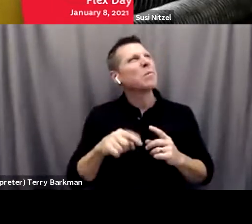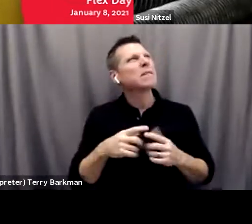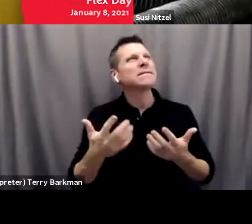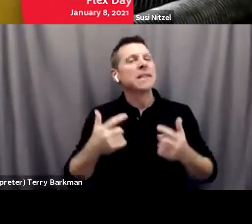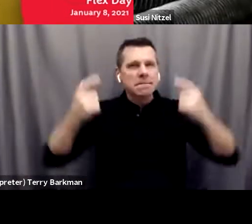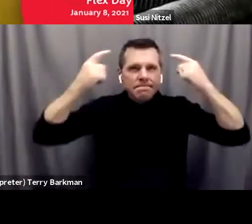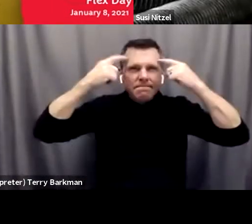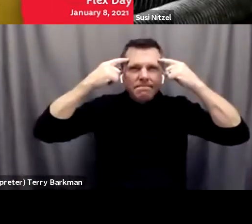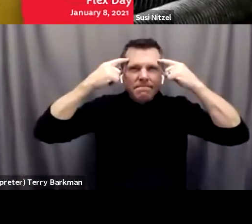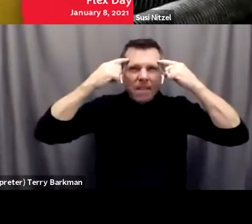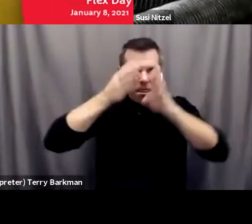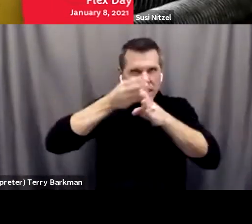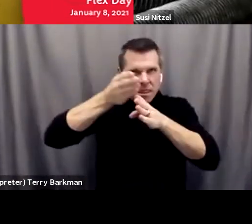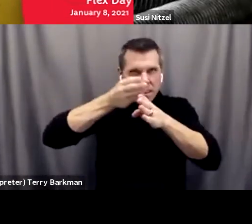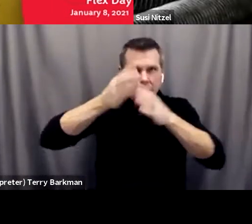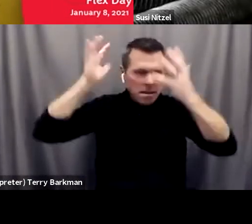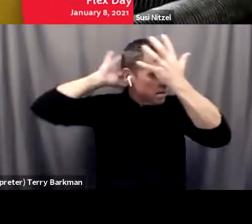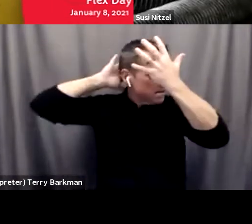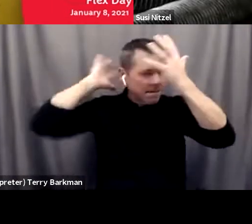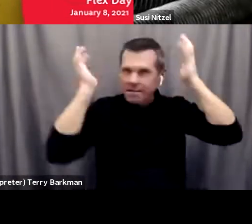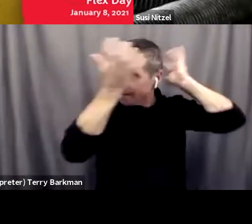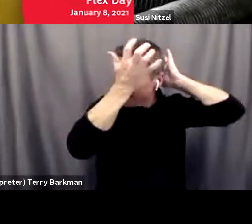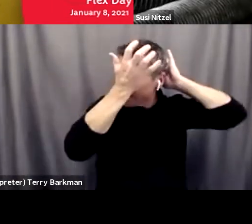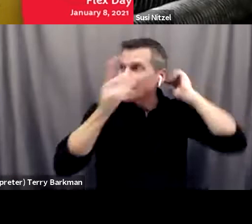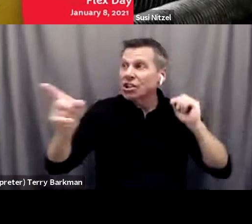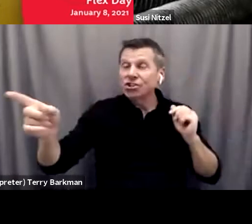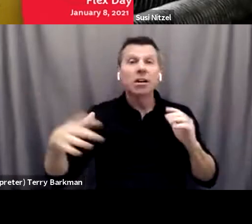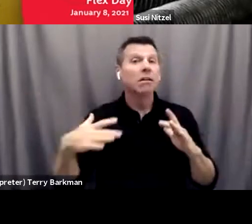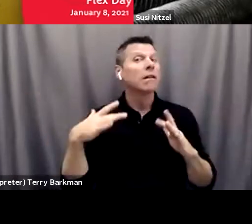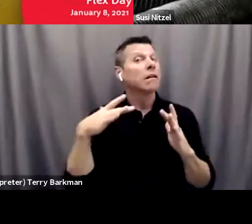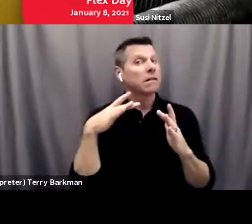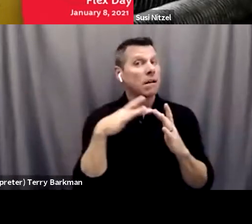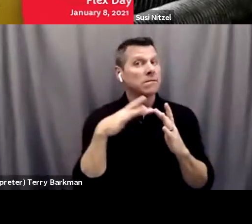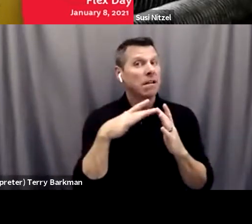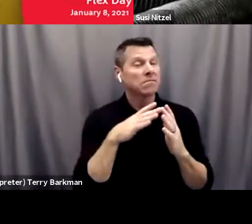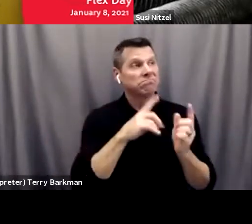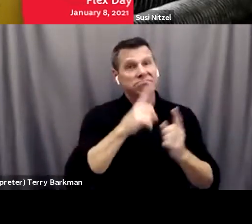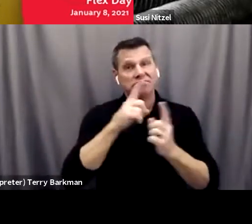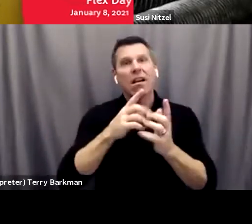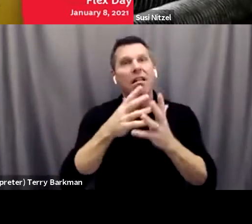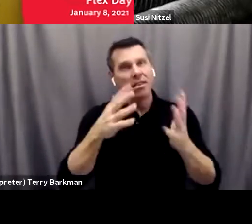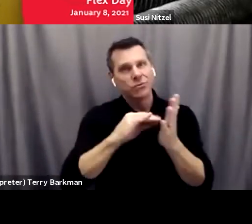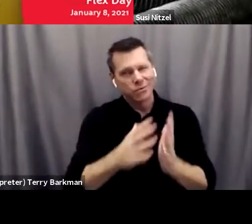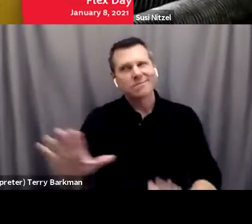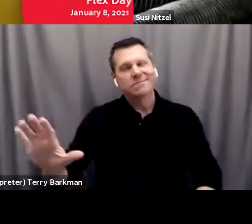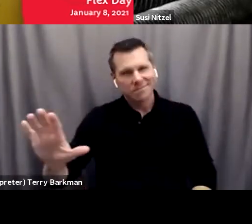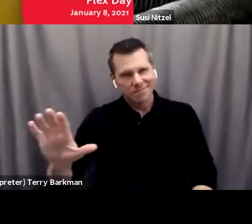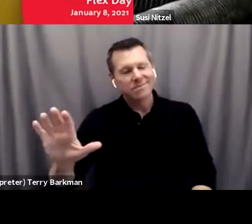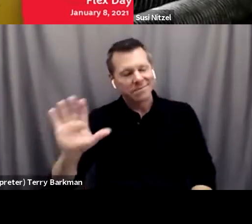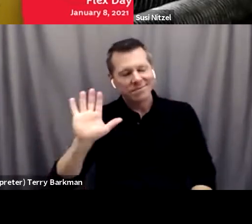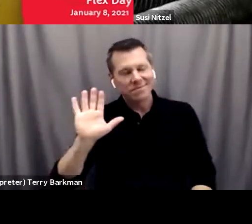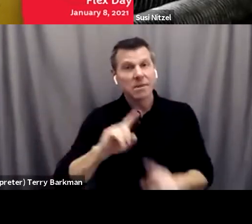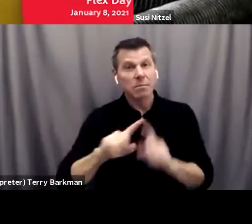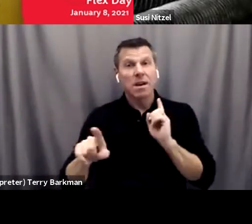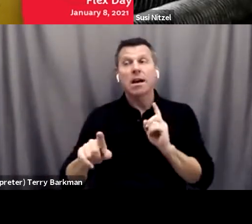don't cut Kim comes in contact with a lot of students Trust me. But say for instance, my colleagues in administrative services, our